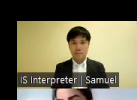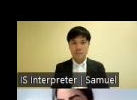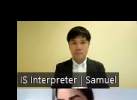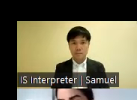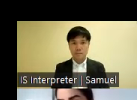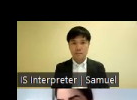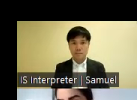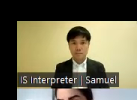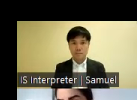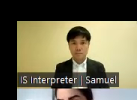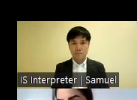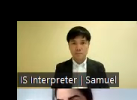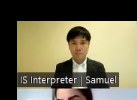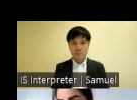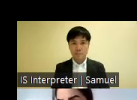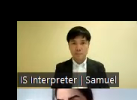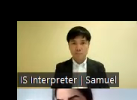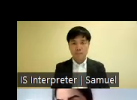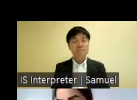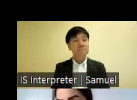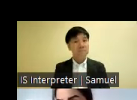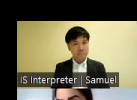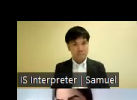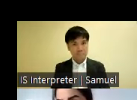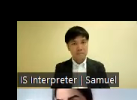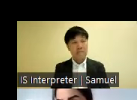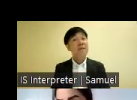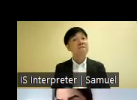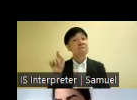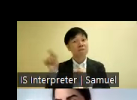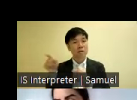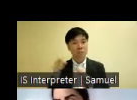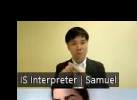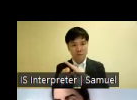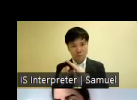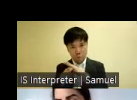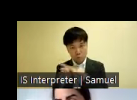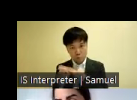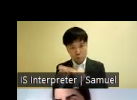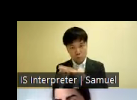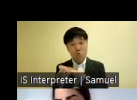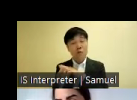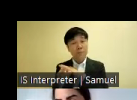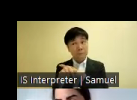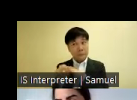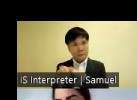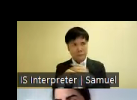to the language because of the rights, the problem and all of the refugees are under temporary protection only.